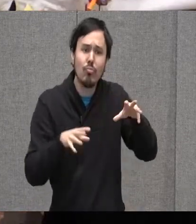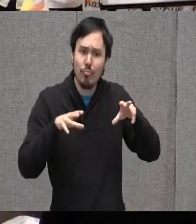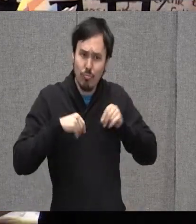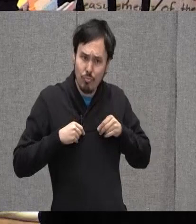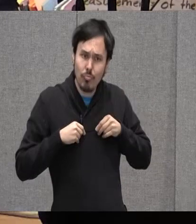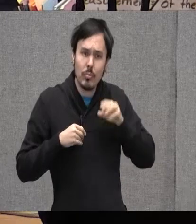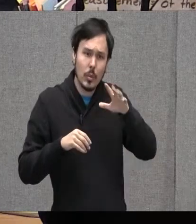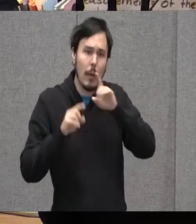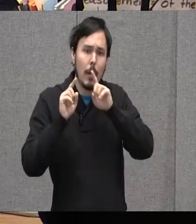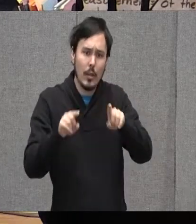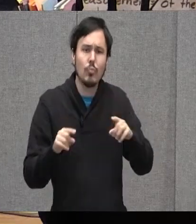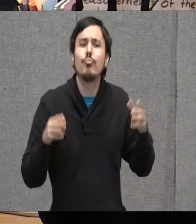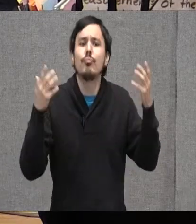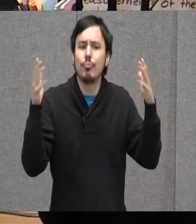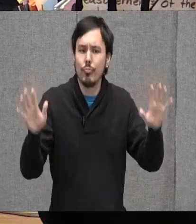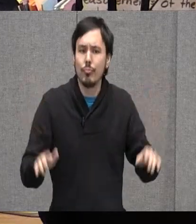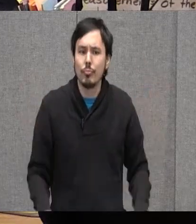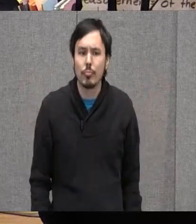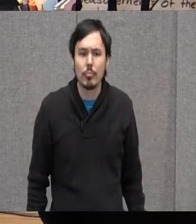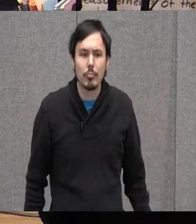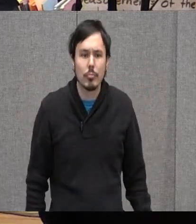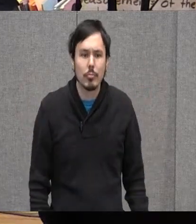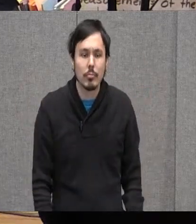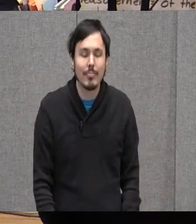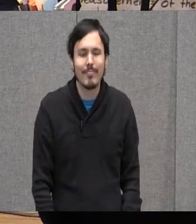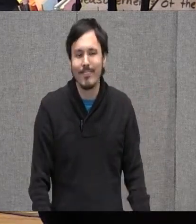So we did do that. Alright.